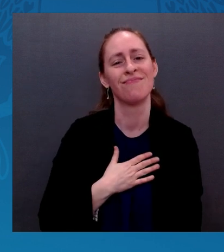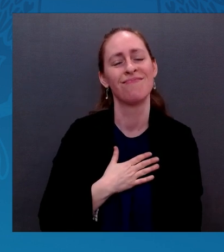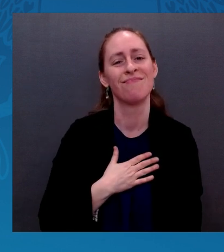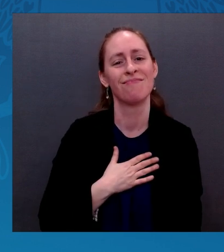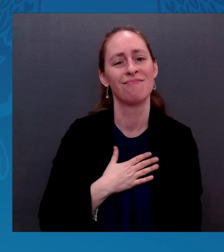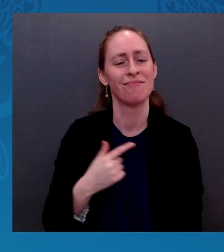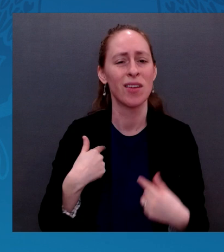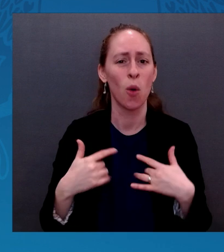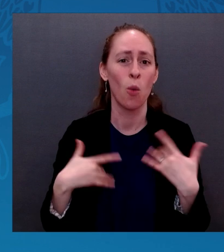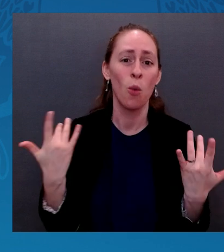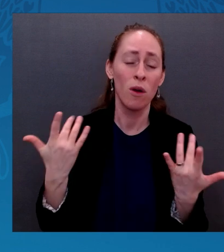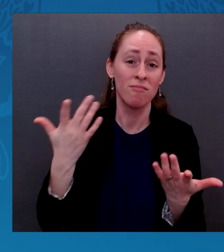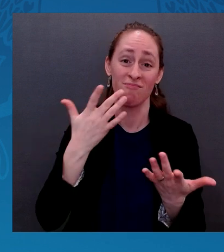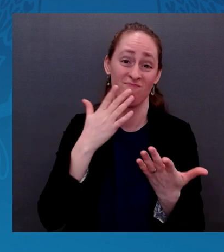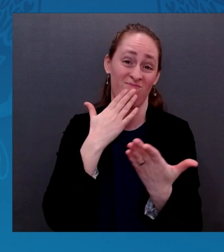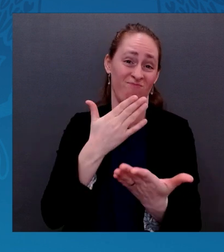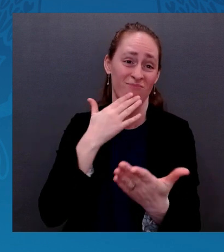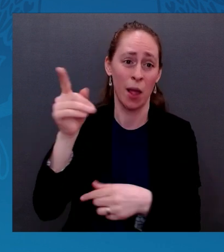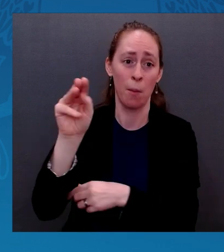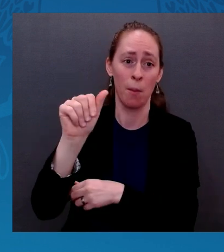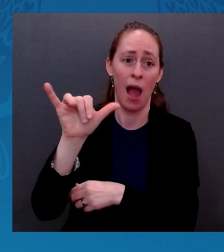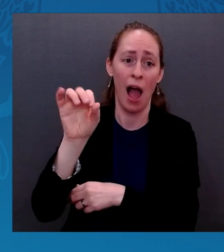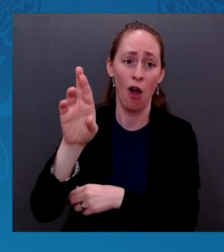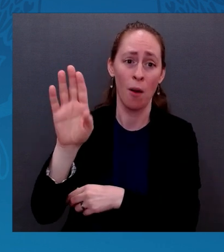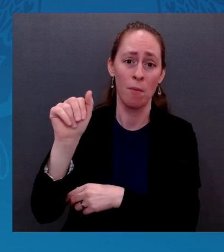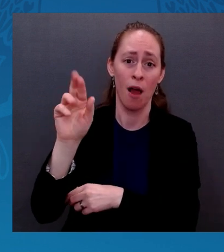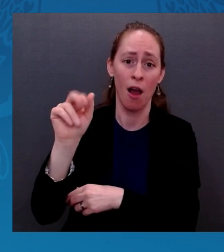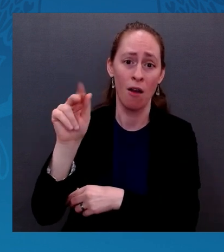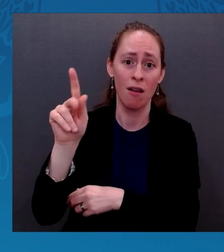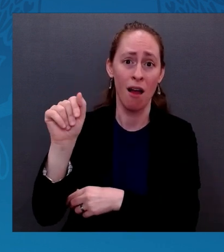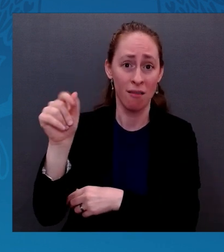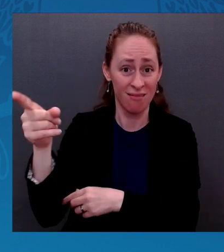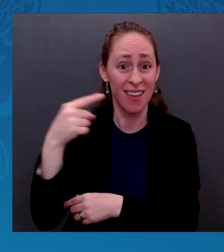The Vice President: Thank you, Ms. Jones.